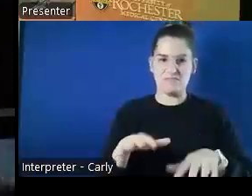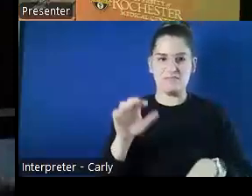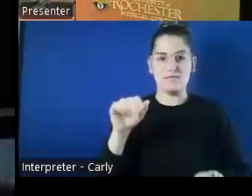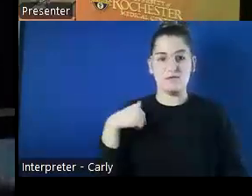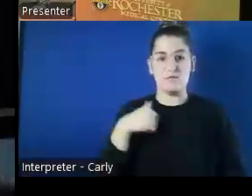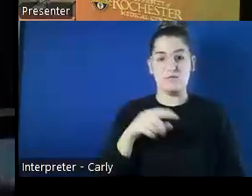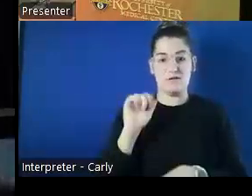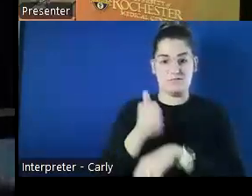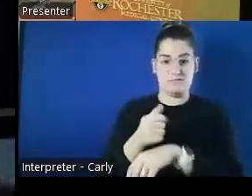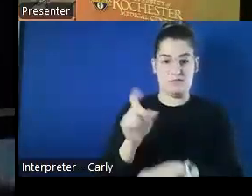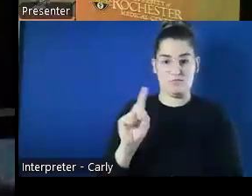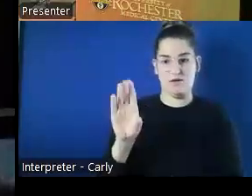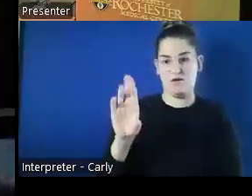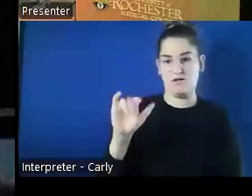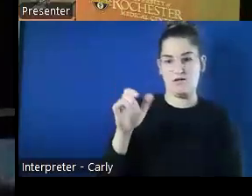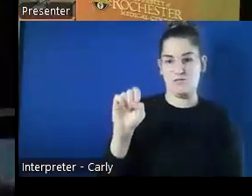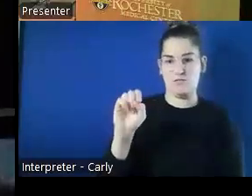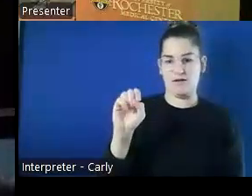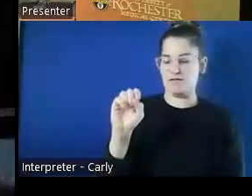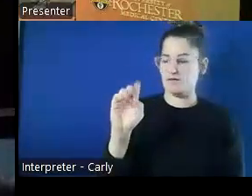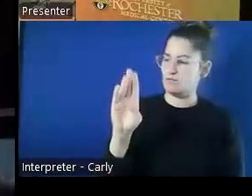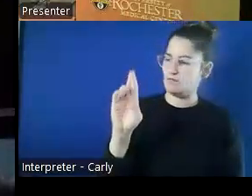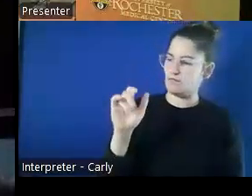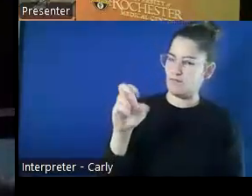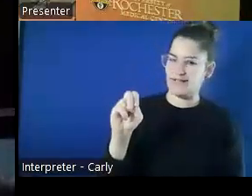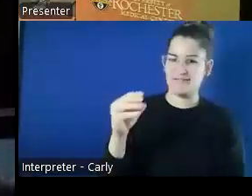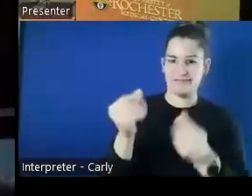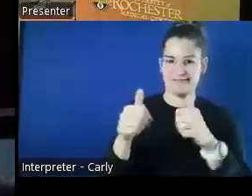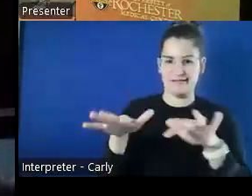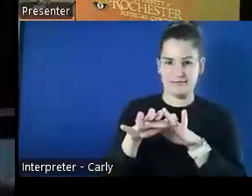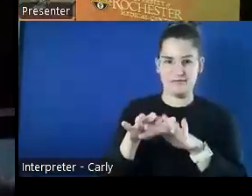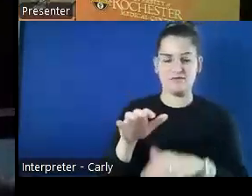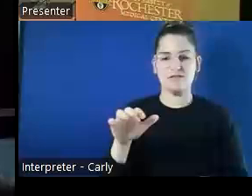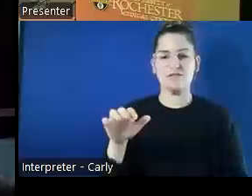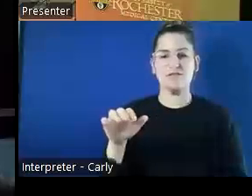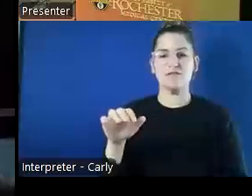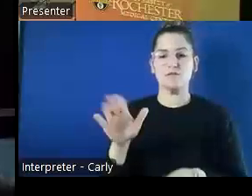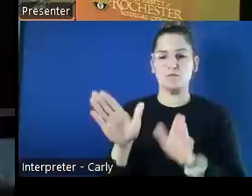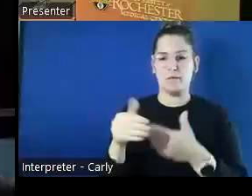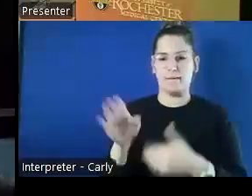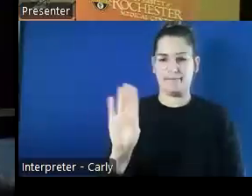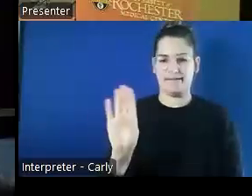we're the teeny little Sweet Bee um uh in between our partners at strong recovery and strong ties